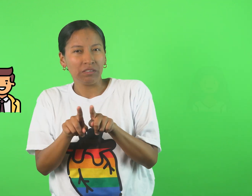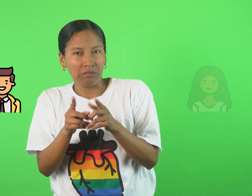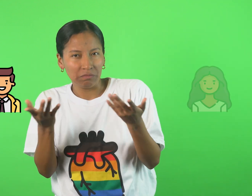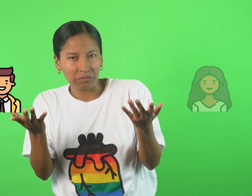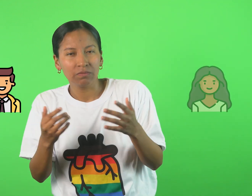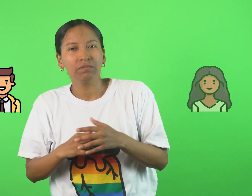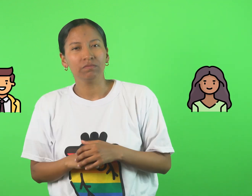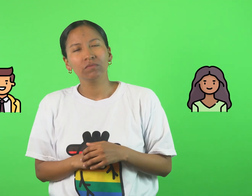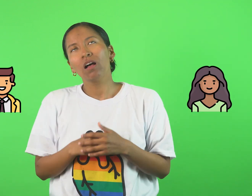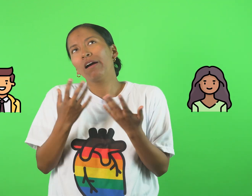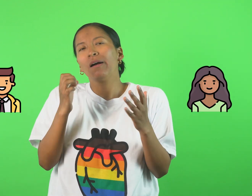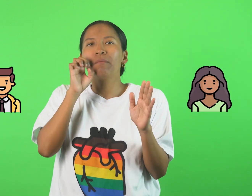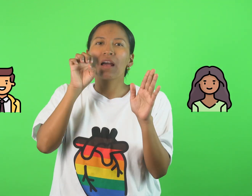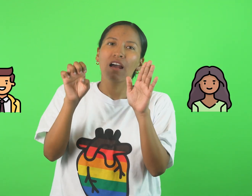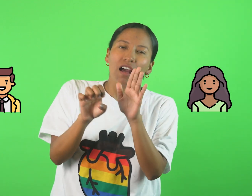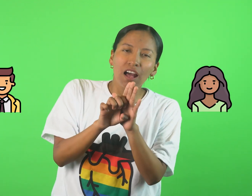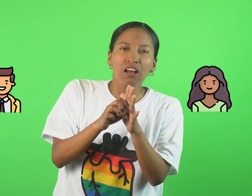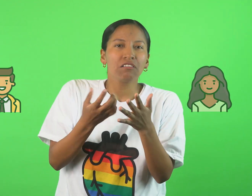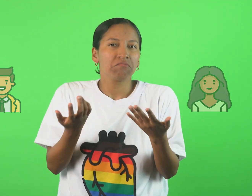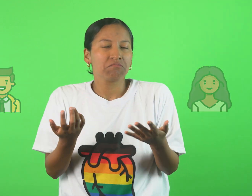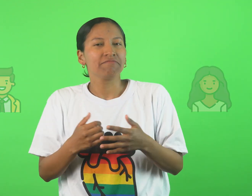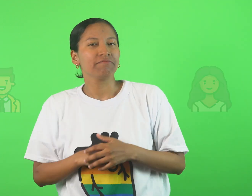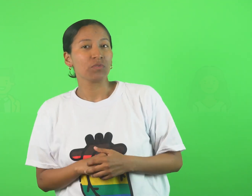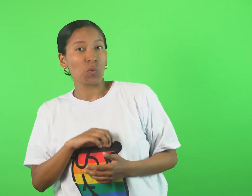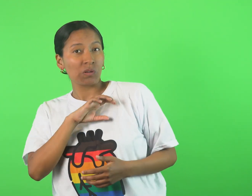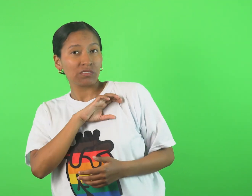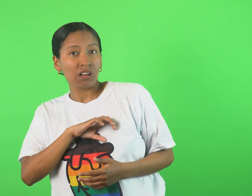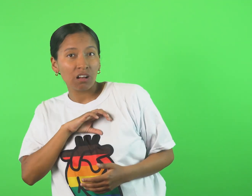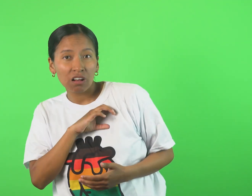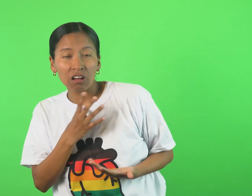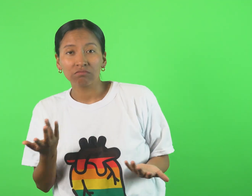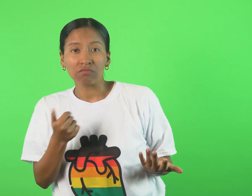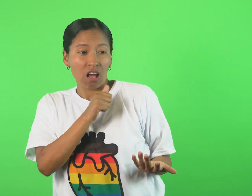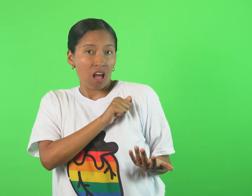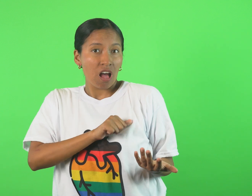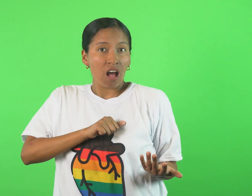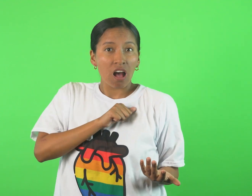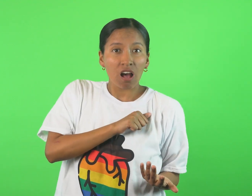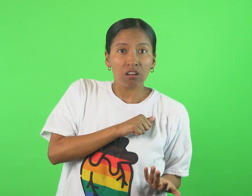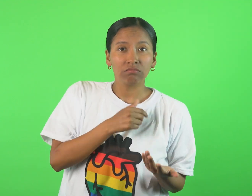and ‘women’, such as attitudes,